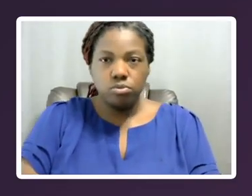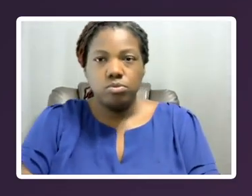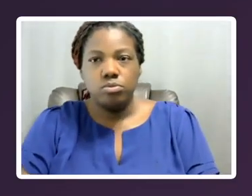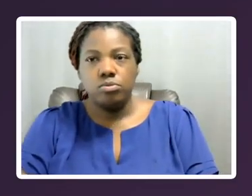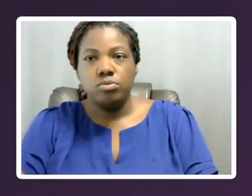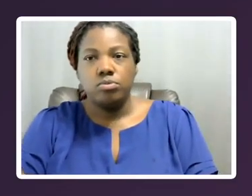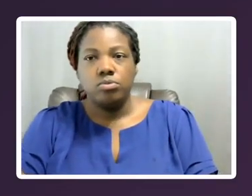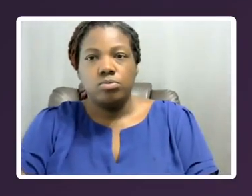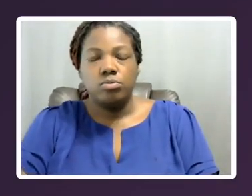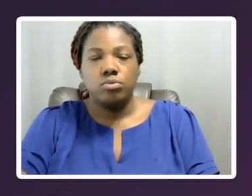Eden Cho: Ms. Green, a lot of questions